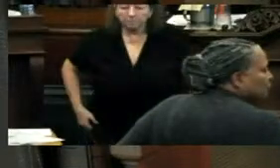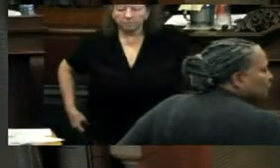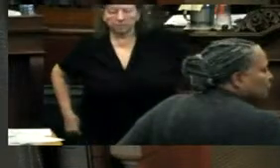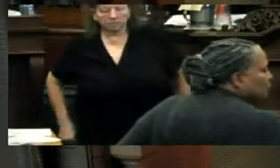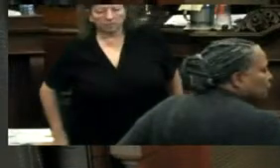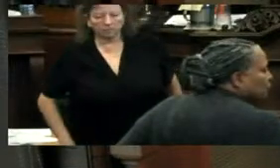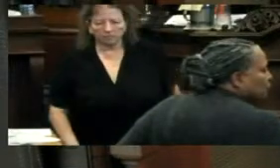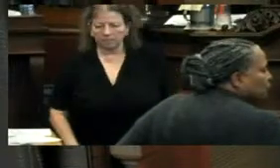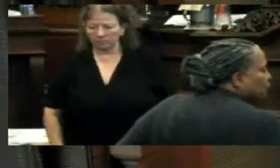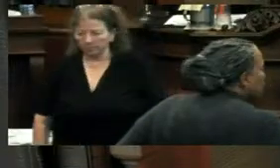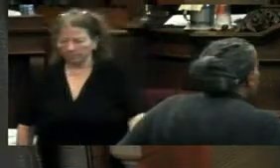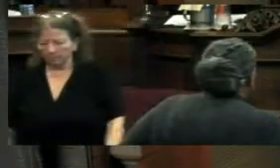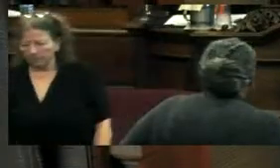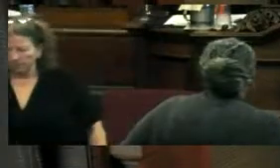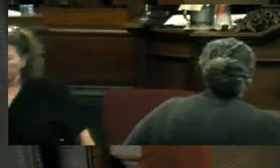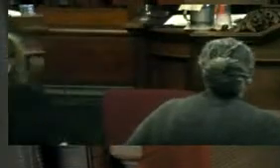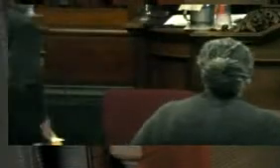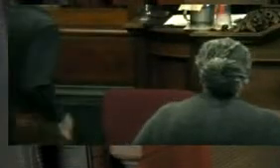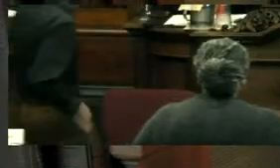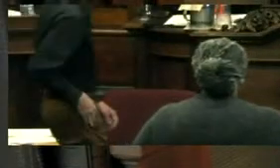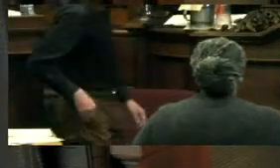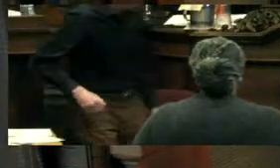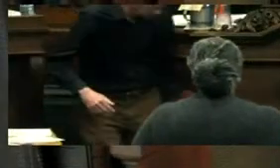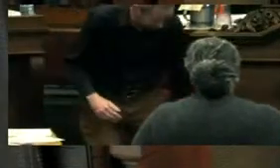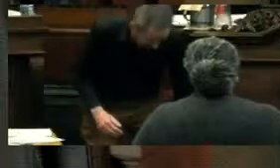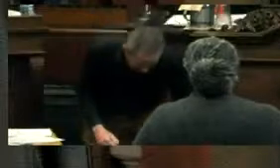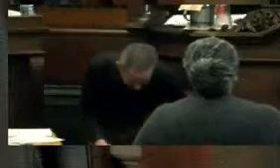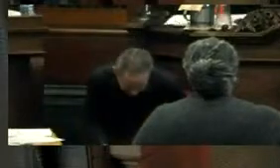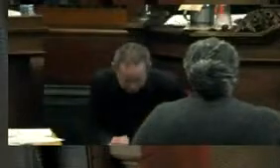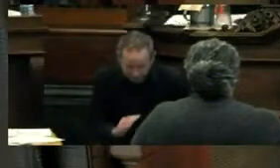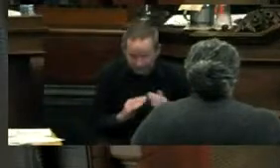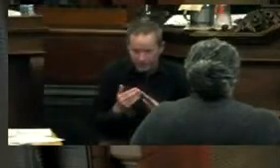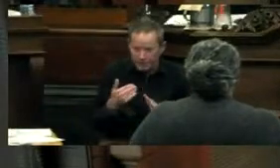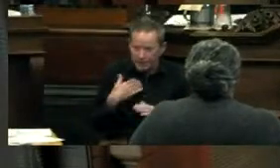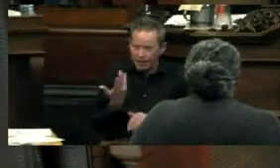appeal. Kelly represented just city counsel, and the city had